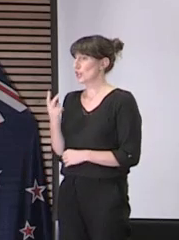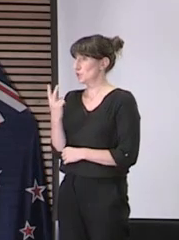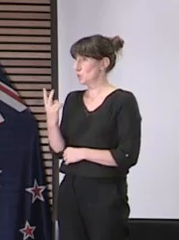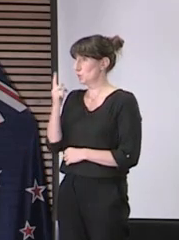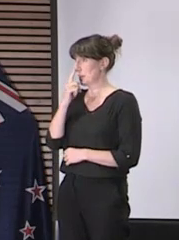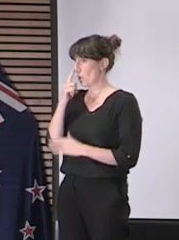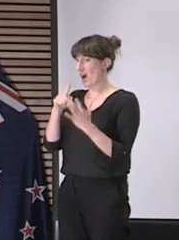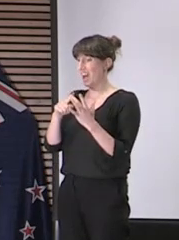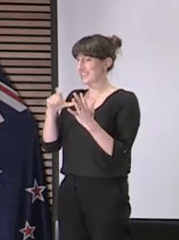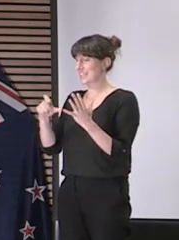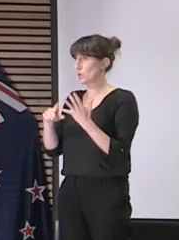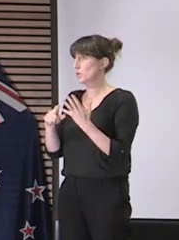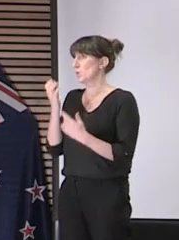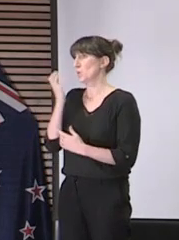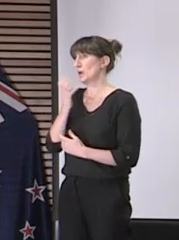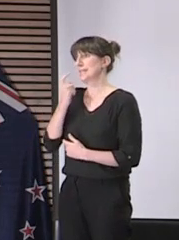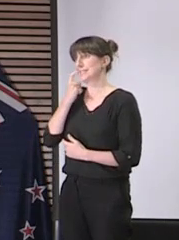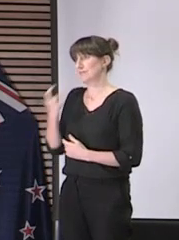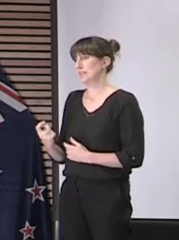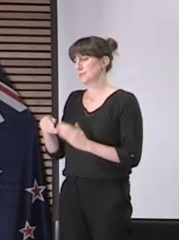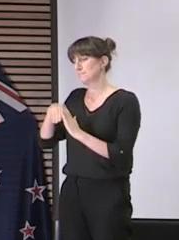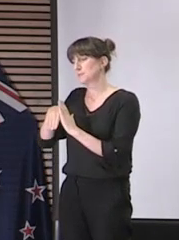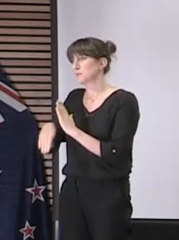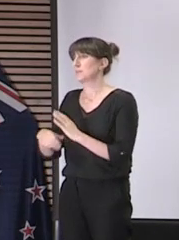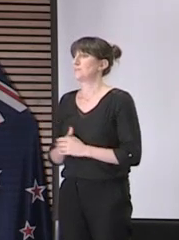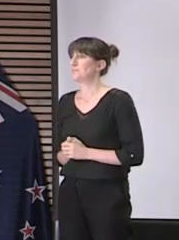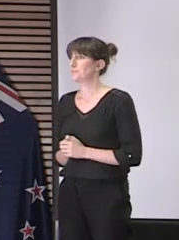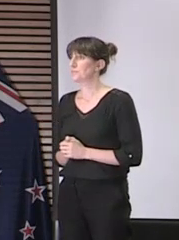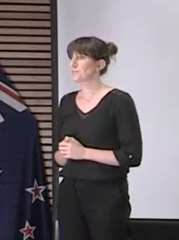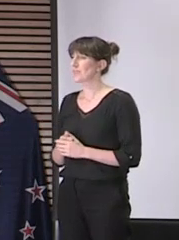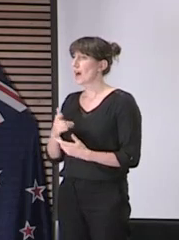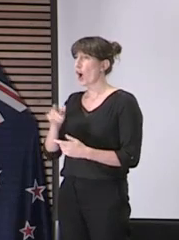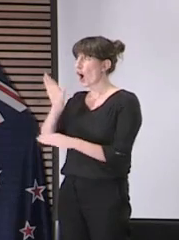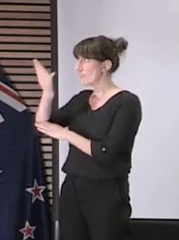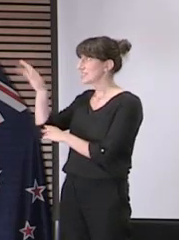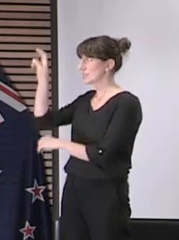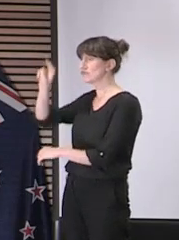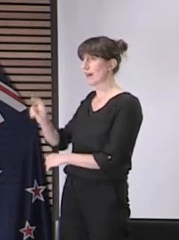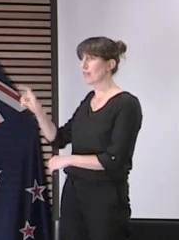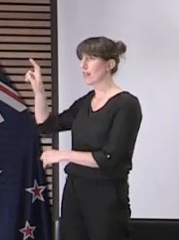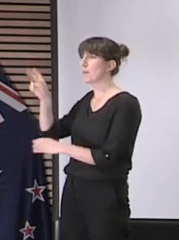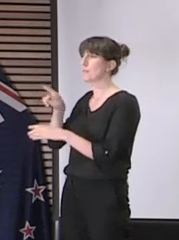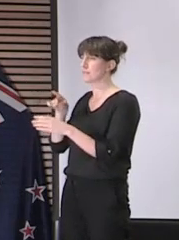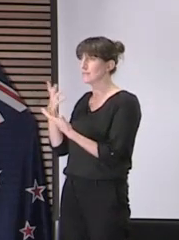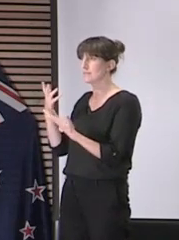country Manakau and -- Counties Manukau and one in southern. Two of the people are in critical con dis. We